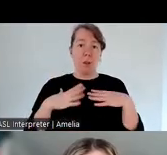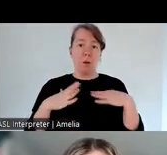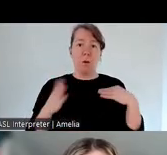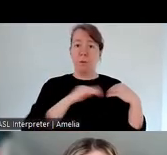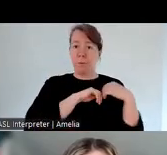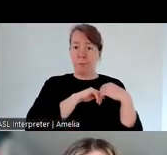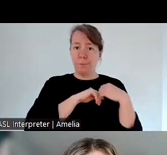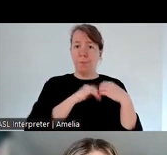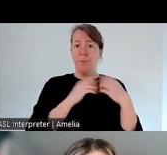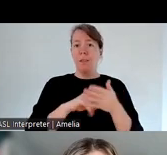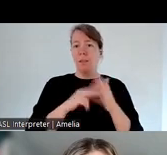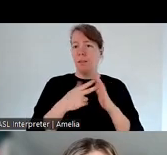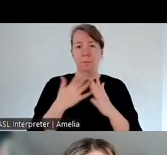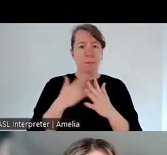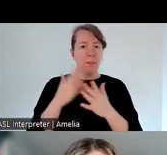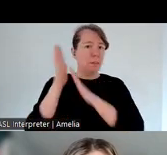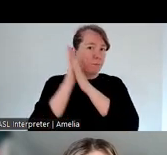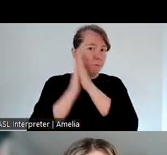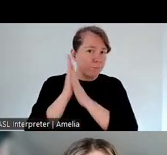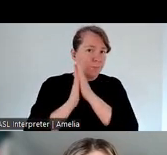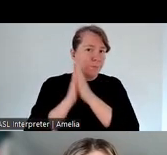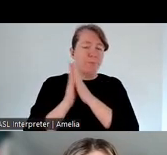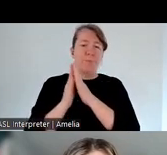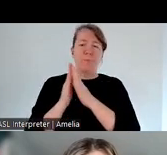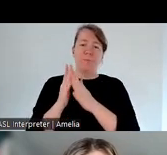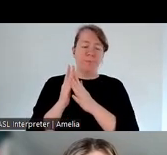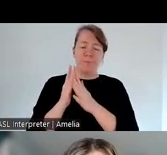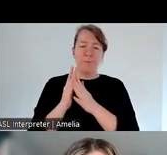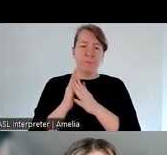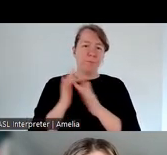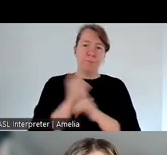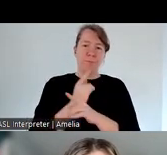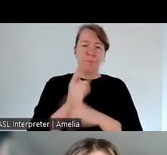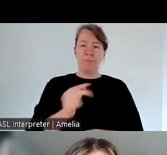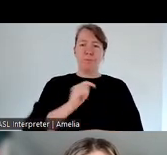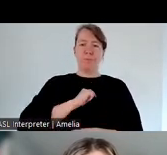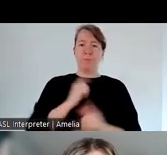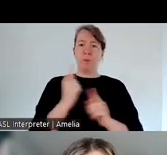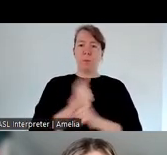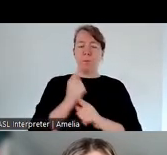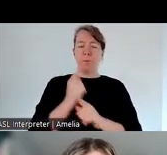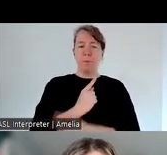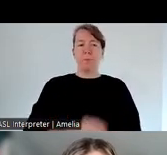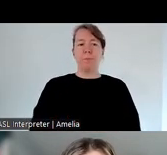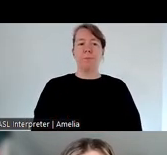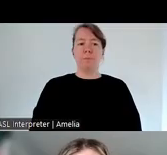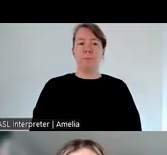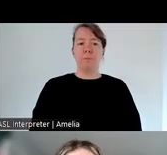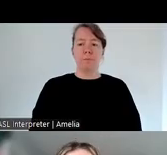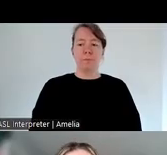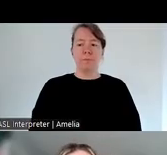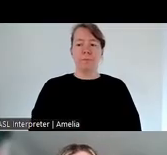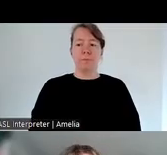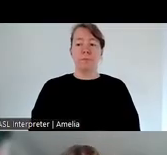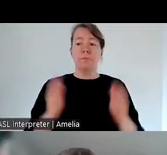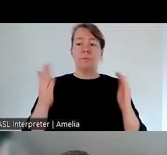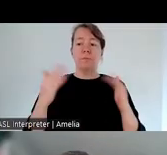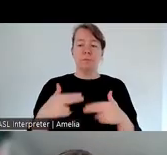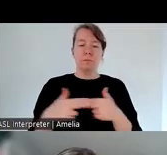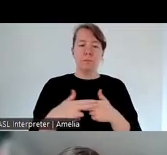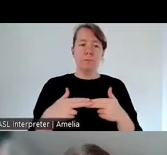Next slide, please. When it comes to mobility devices,